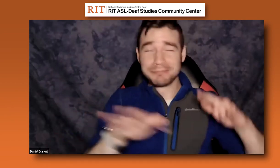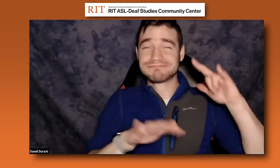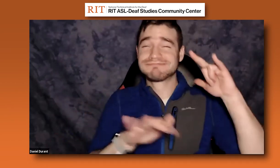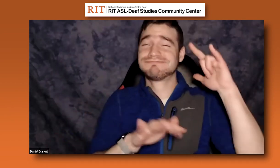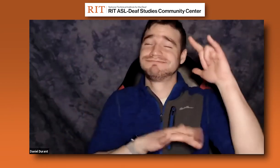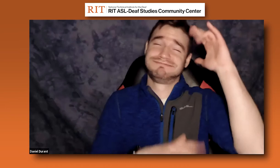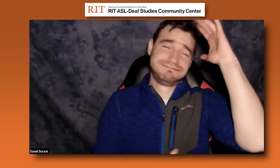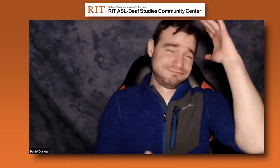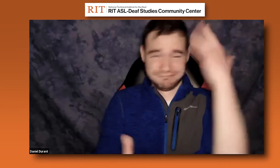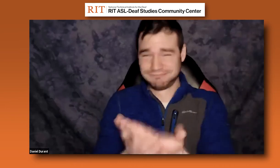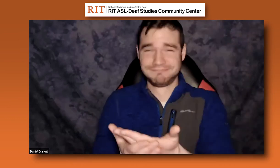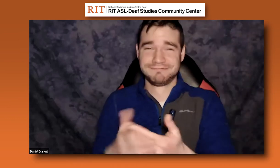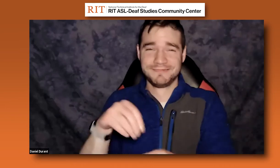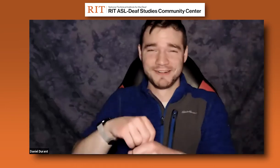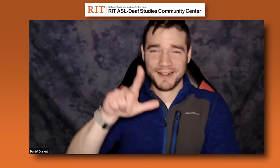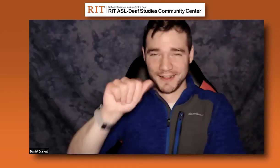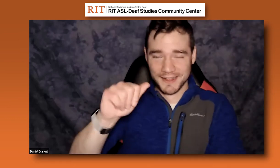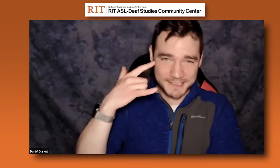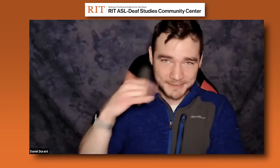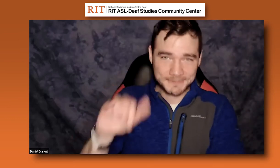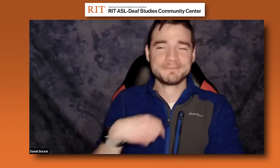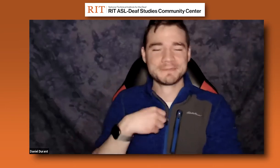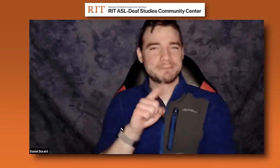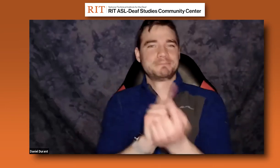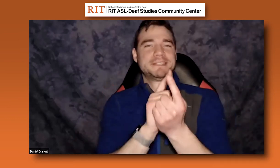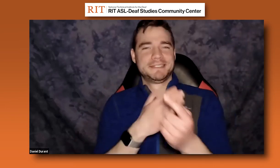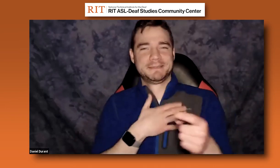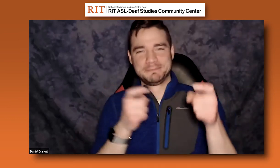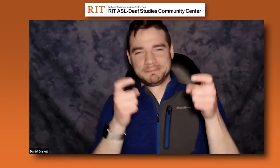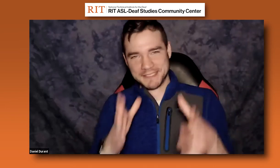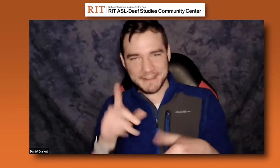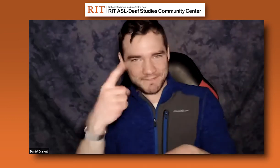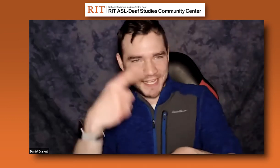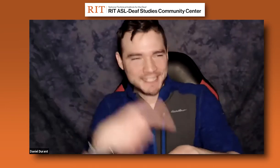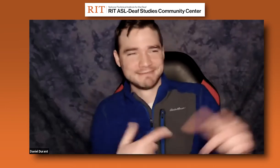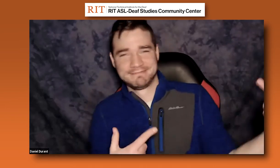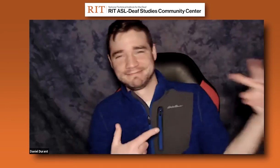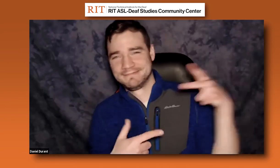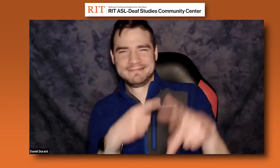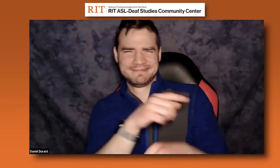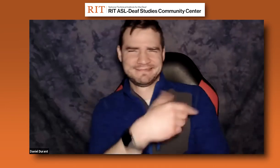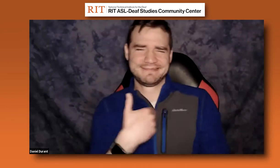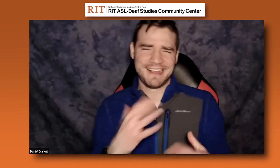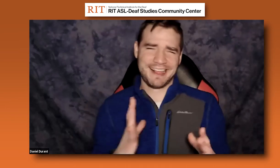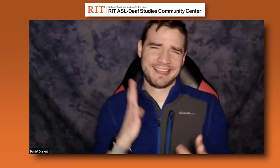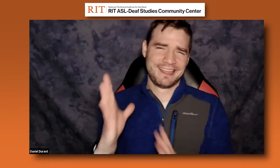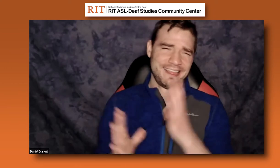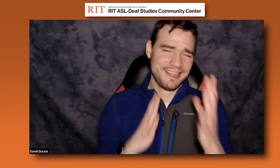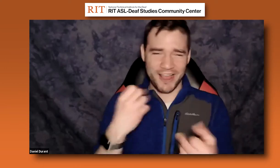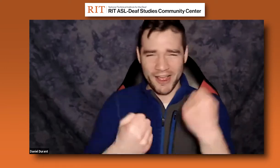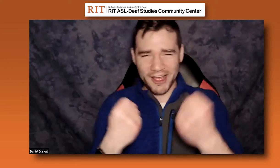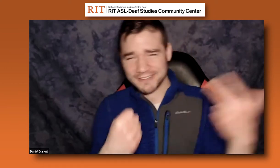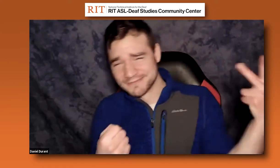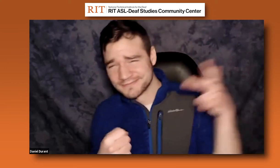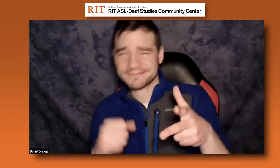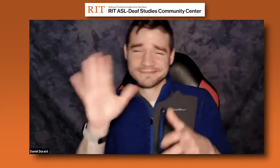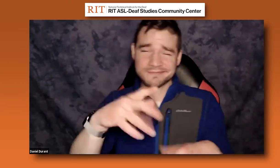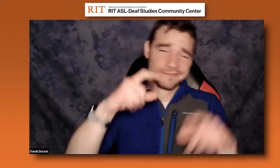I flew off to L.A., arrived. I was met by the manager, who had a very, very fancy car